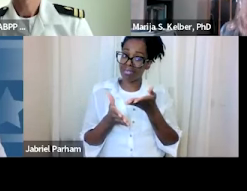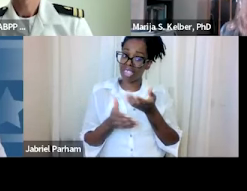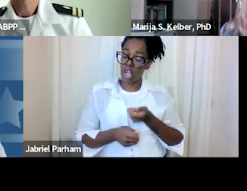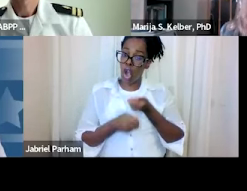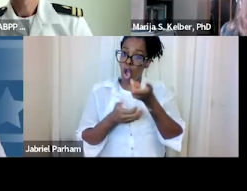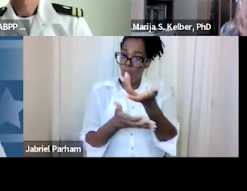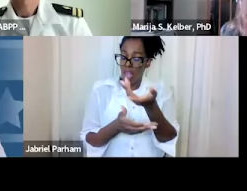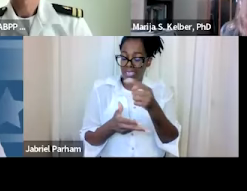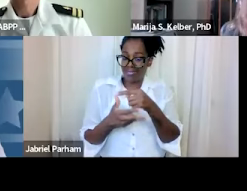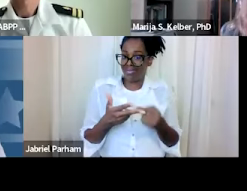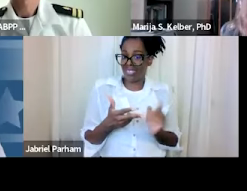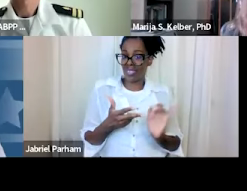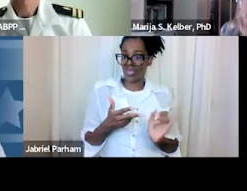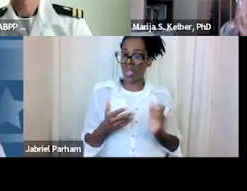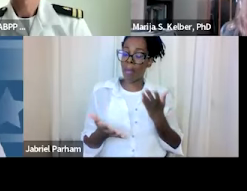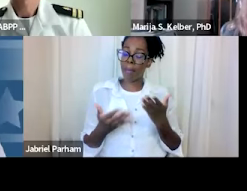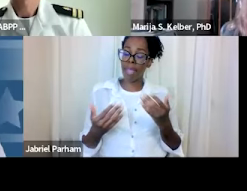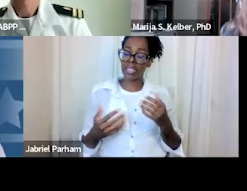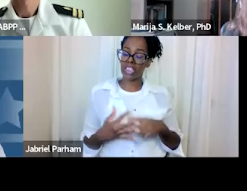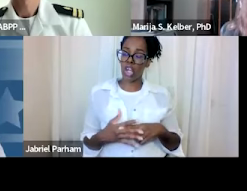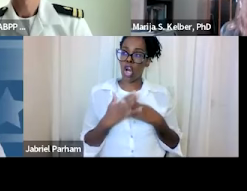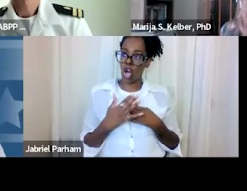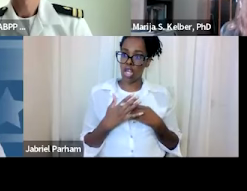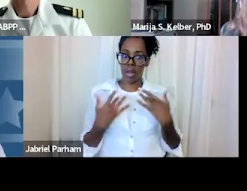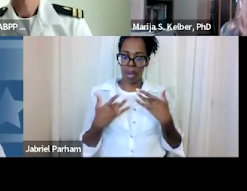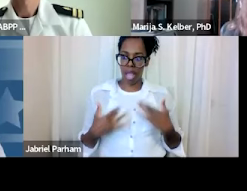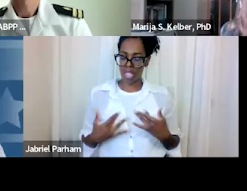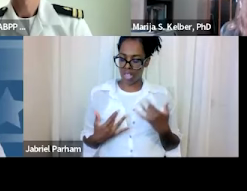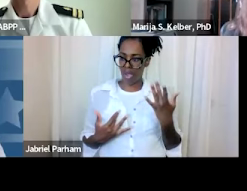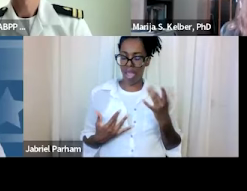Someone may have developed major depressive disorder not due to exposure from combat,